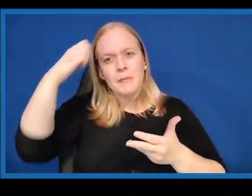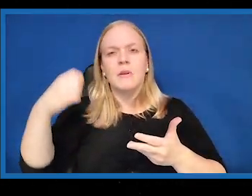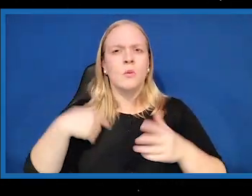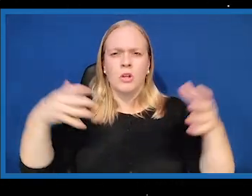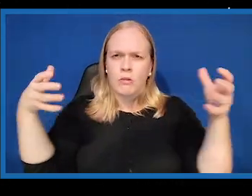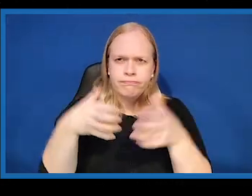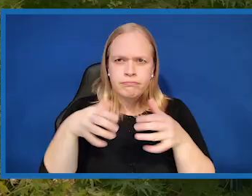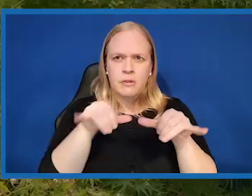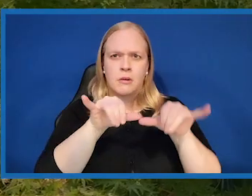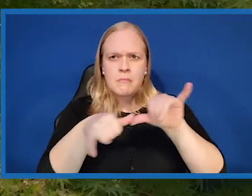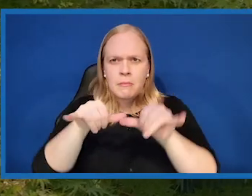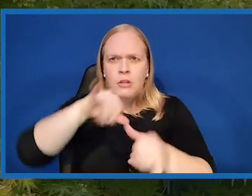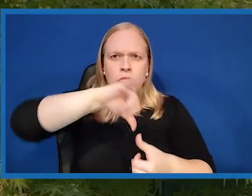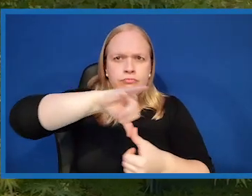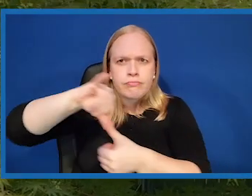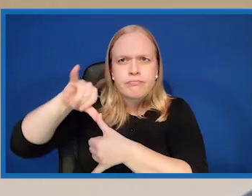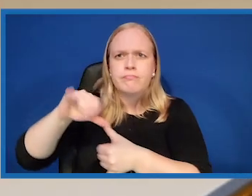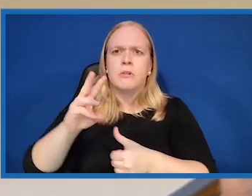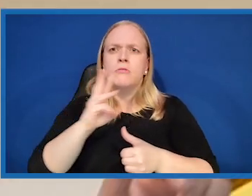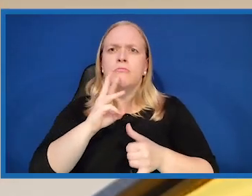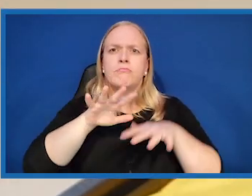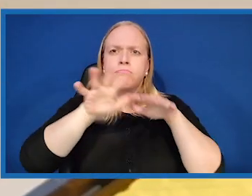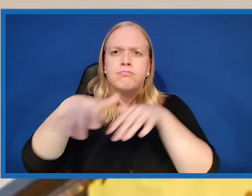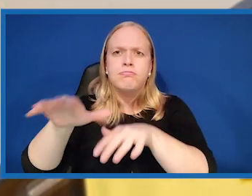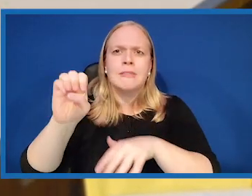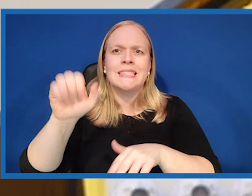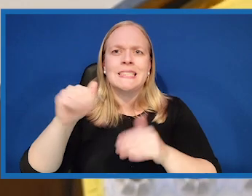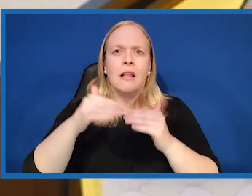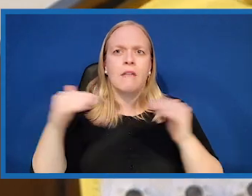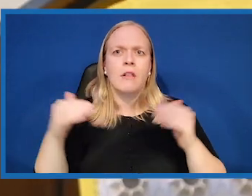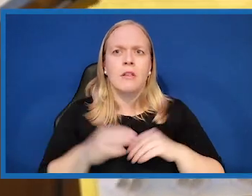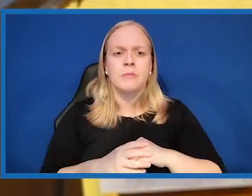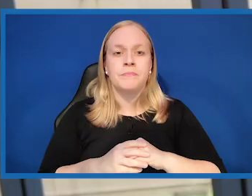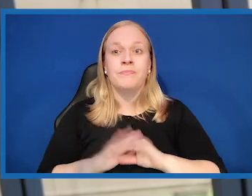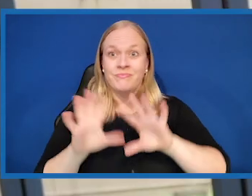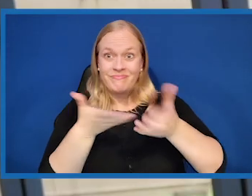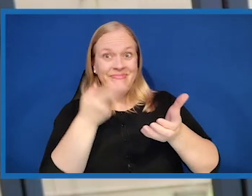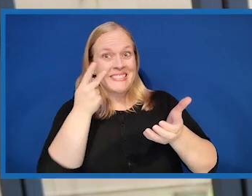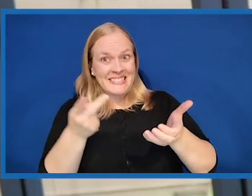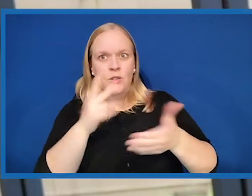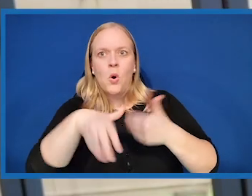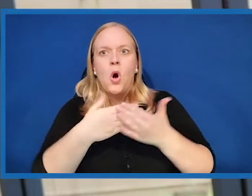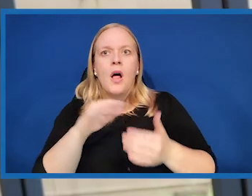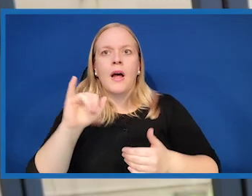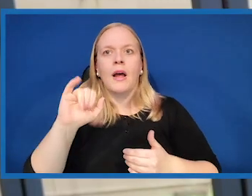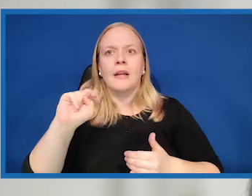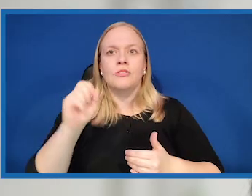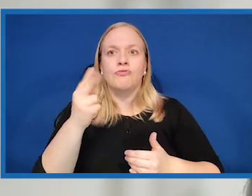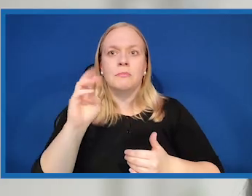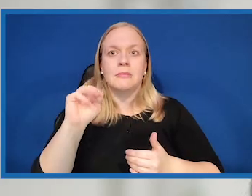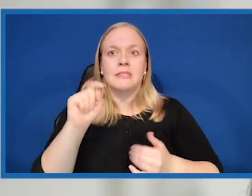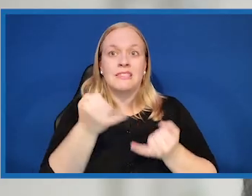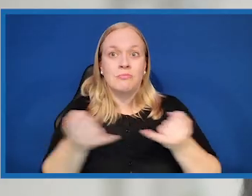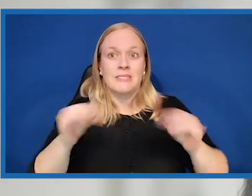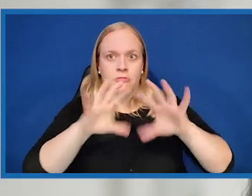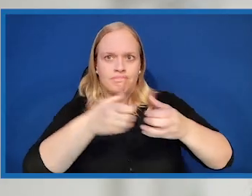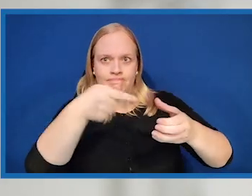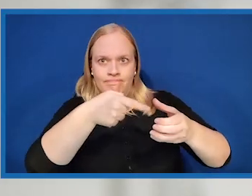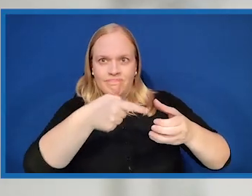OF THE SATELLITE OF HOUSES, UM, THE MAIN INSTRUMENTS. THE HISTORY BEHIND THIS GOES BACK THIRTY YEARS. I'VE WORKED ON TOPEX/POSEIDON,